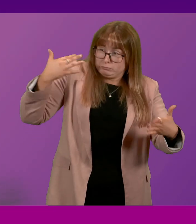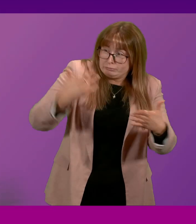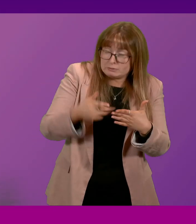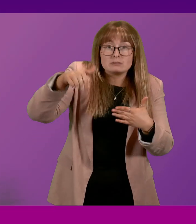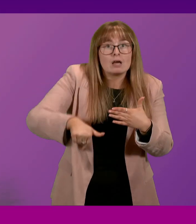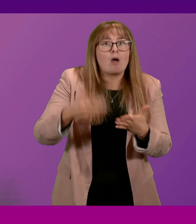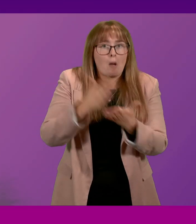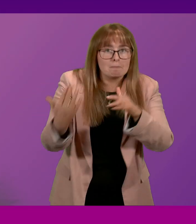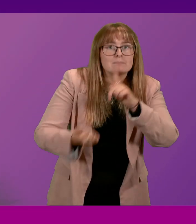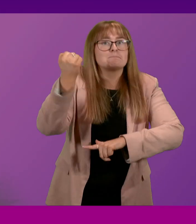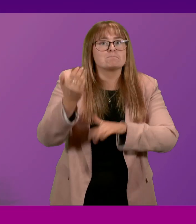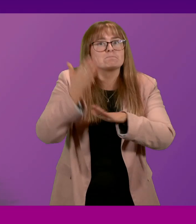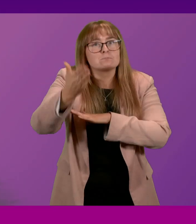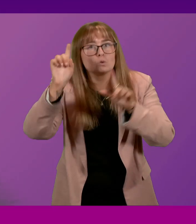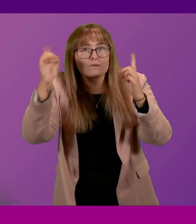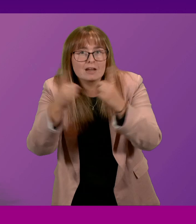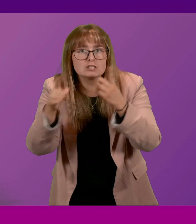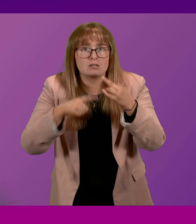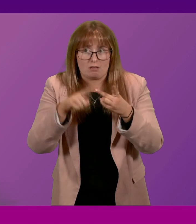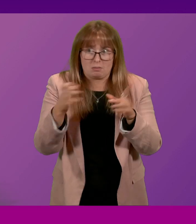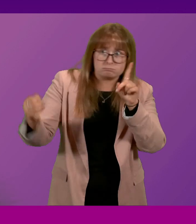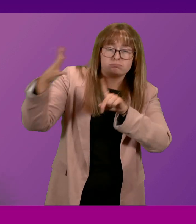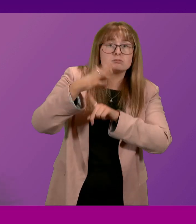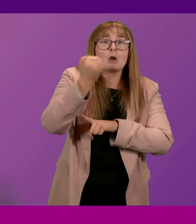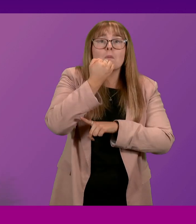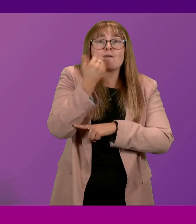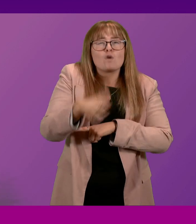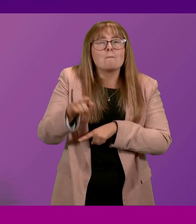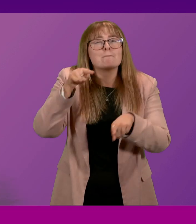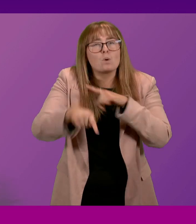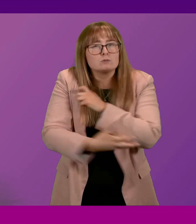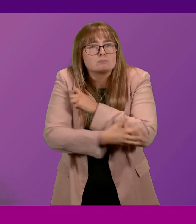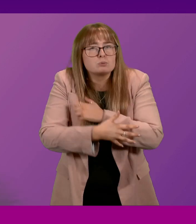places at university, including record numbers of students from our most deprived communities.